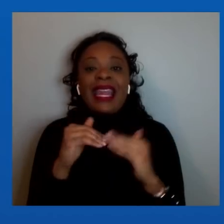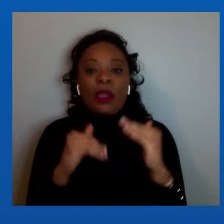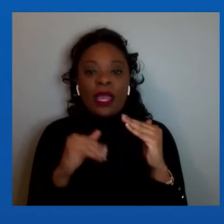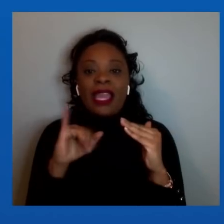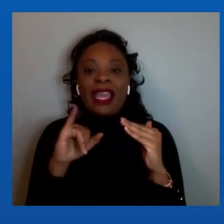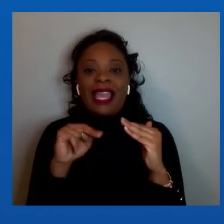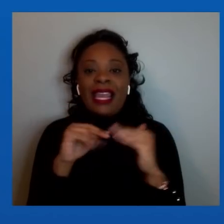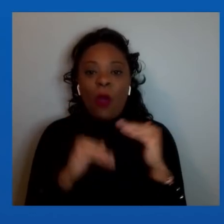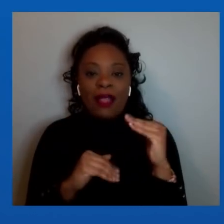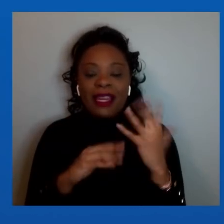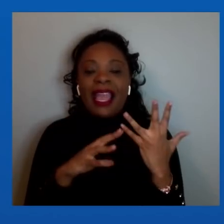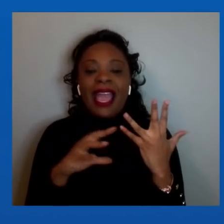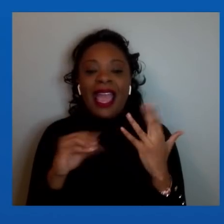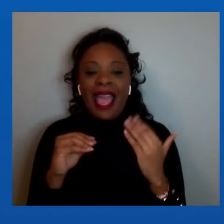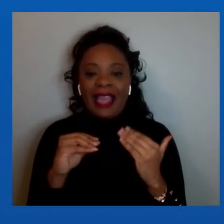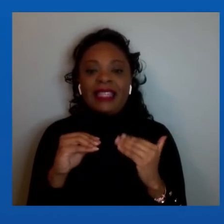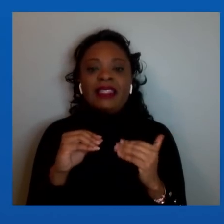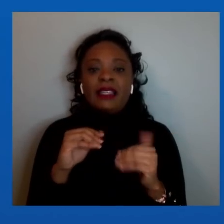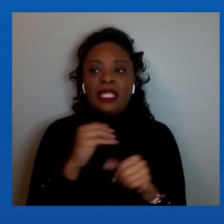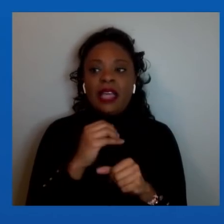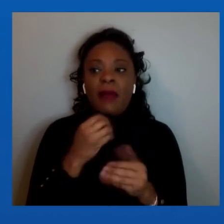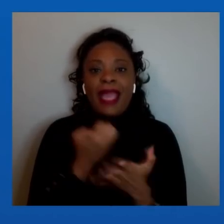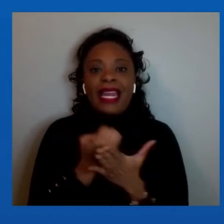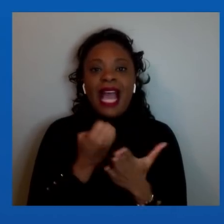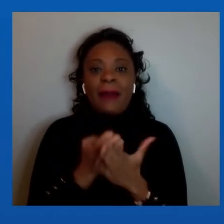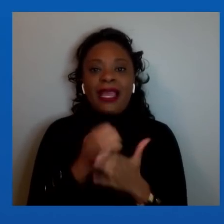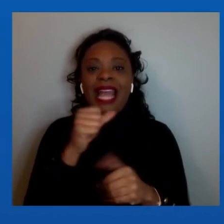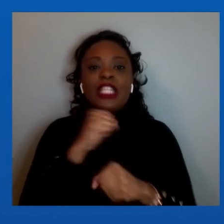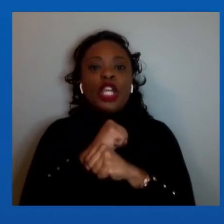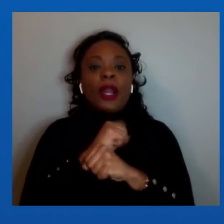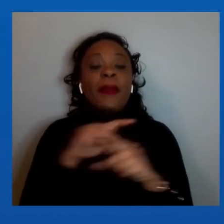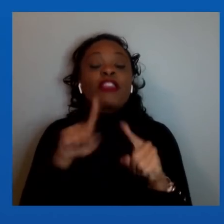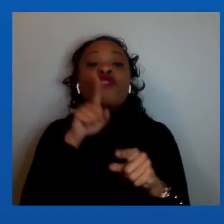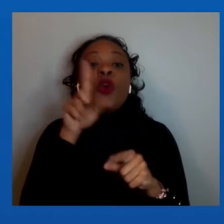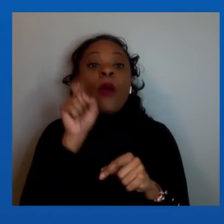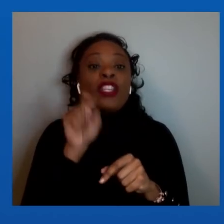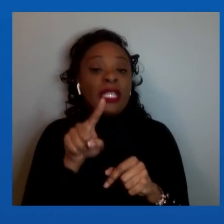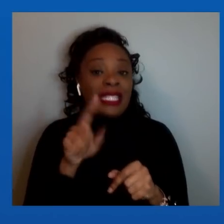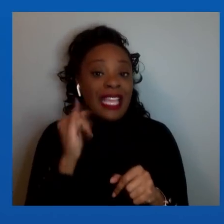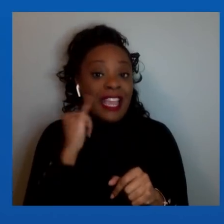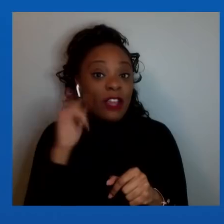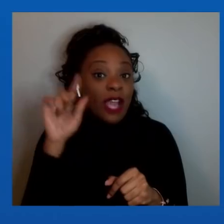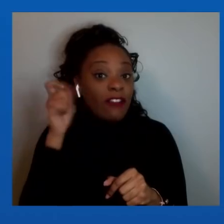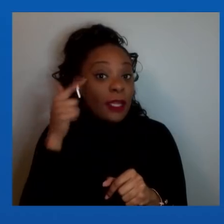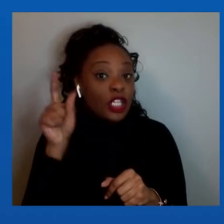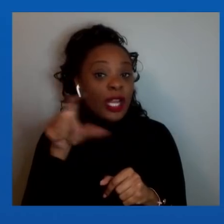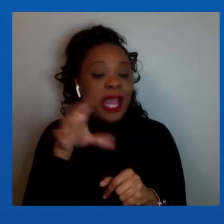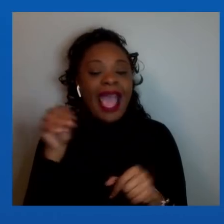The real question is whether government should and can do more.